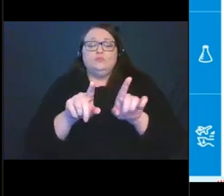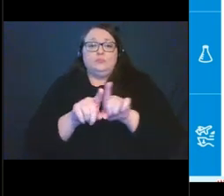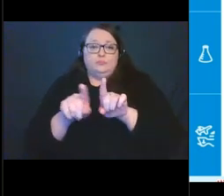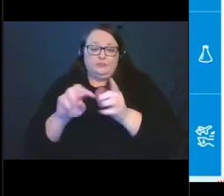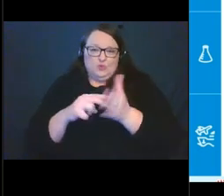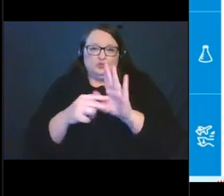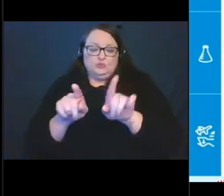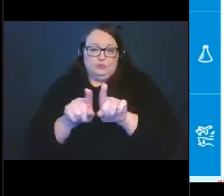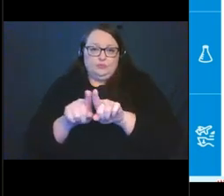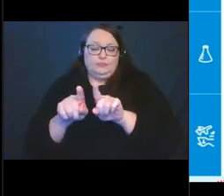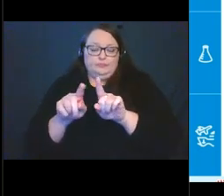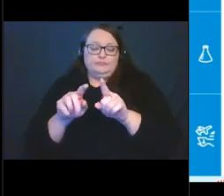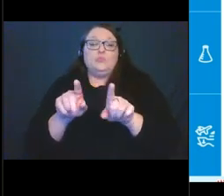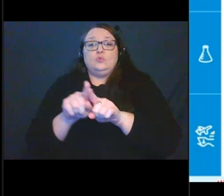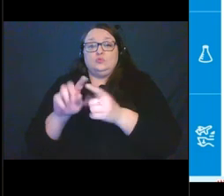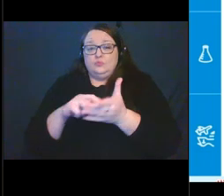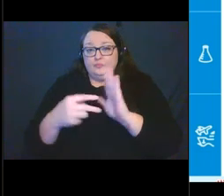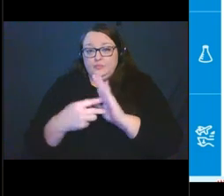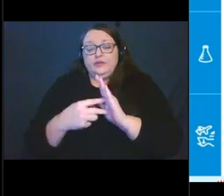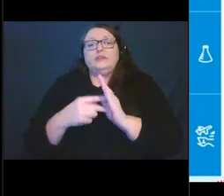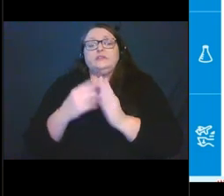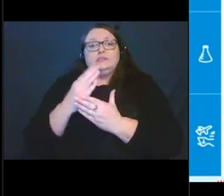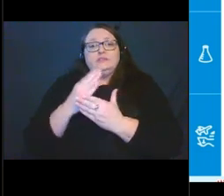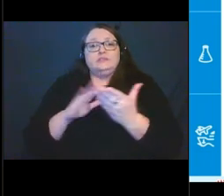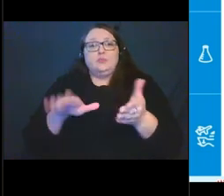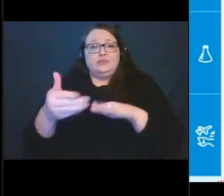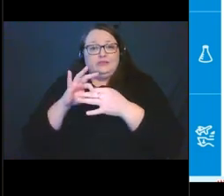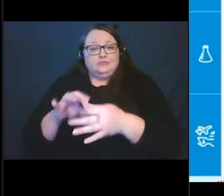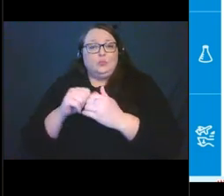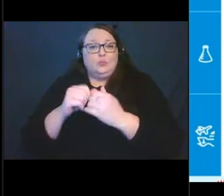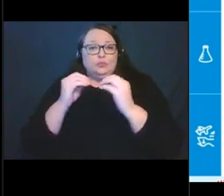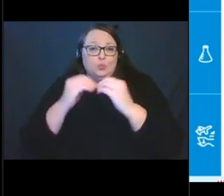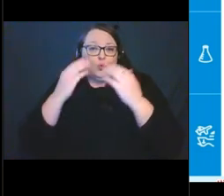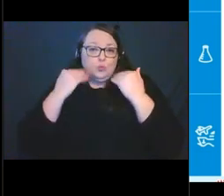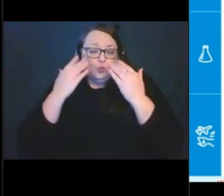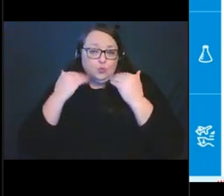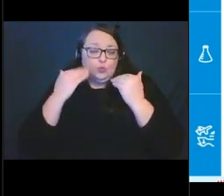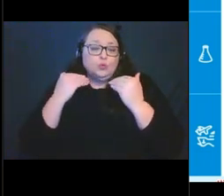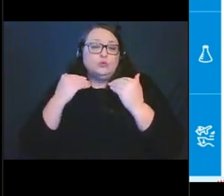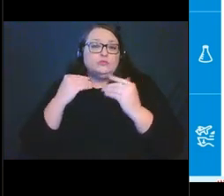occur at cooler temperatures than this threshold. To account for acclimation, we then increase the